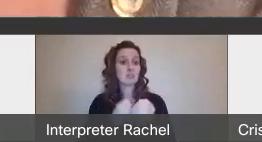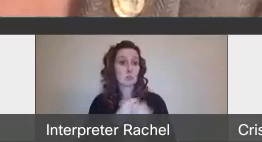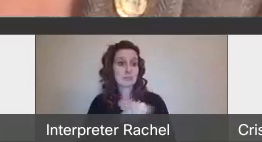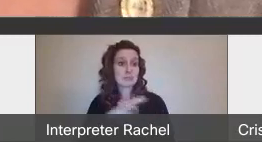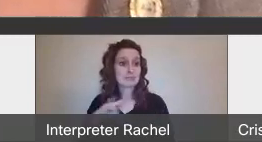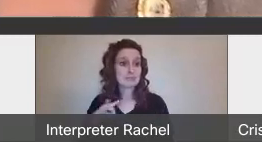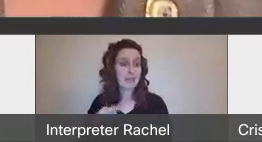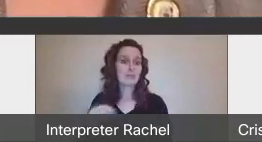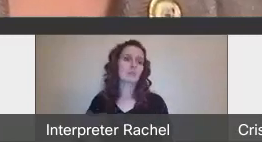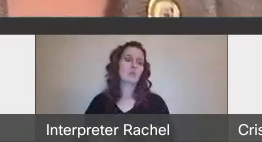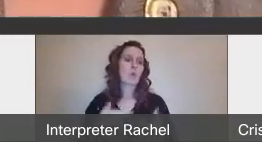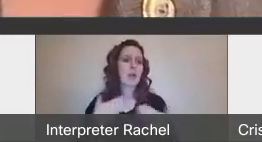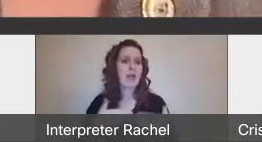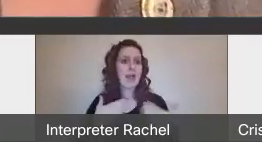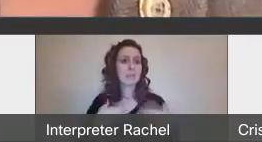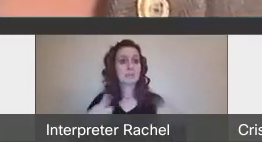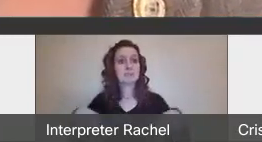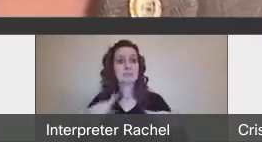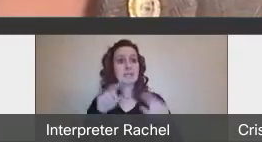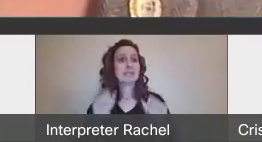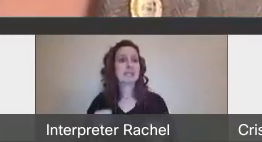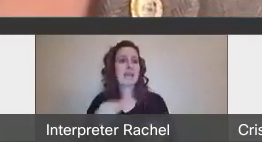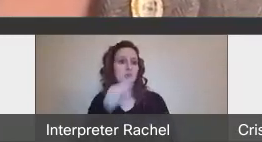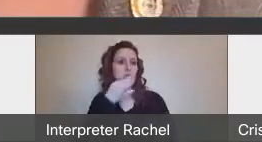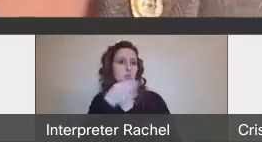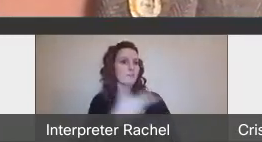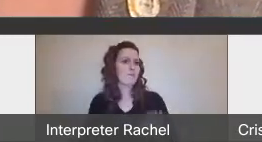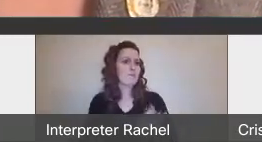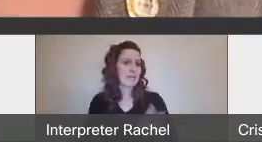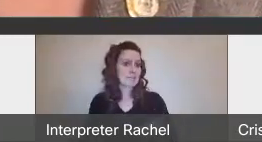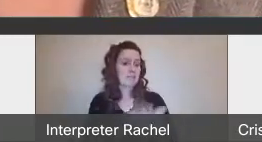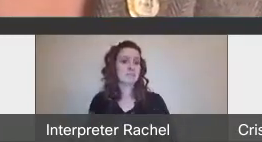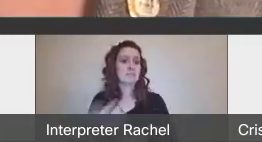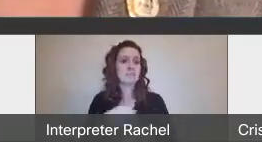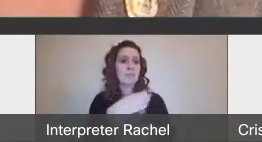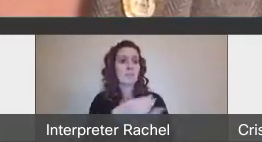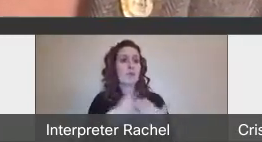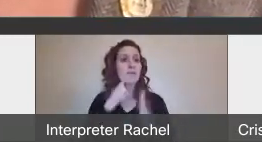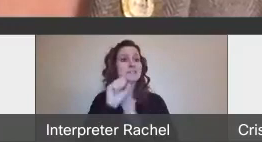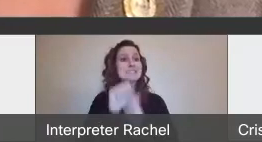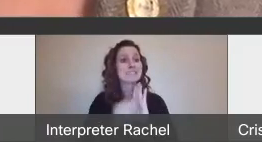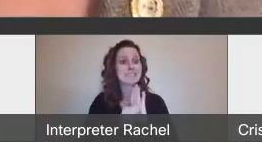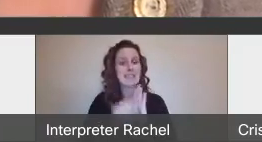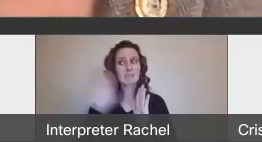pleased that they will soon be able to get vaccinated as part of the state's allocation of